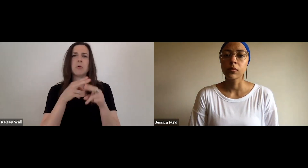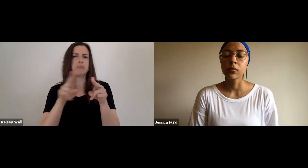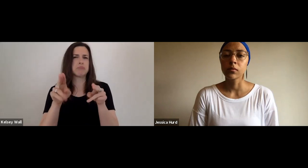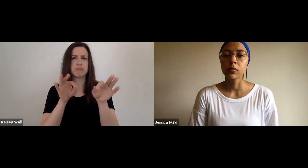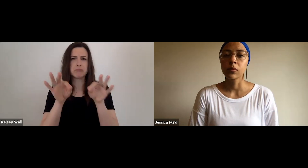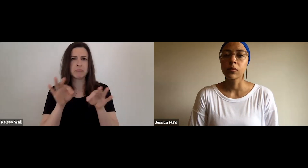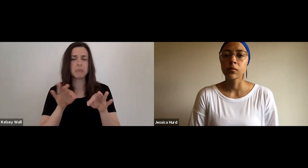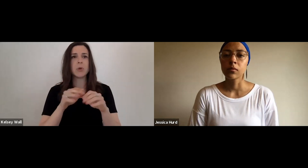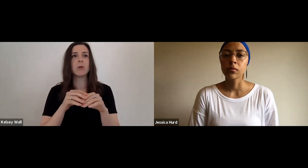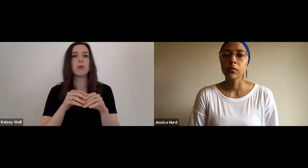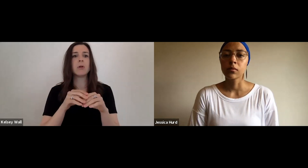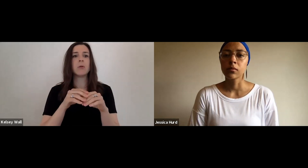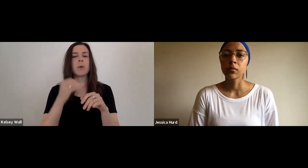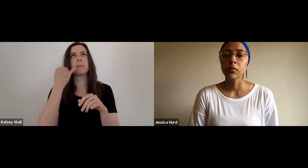So, what does eustress look like?